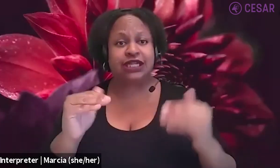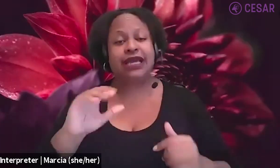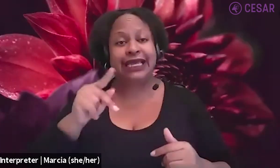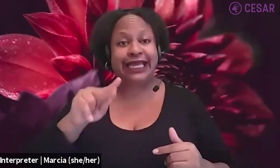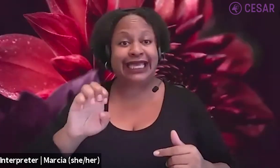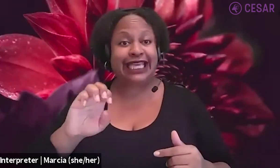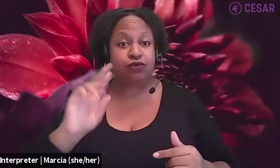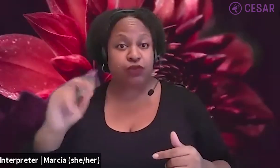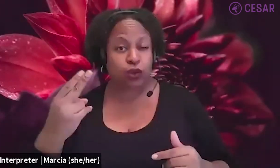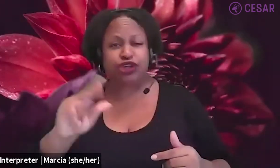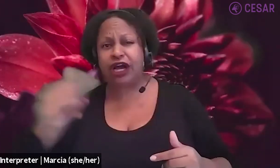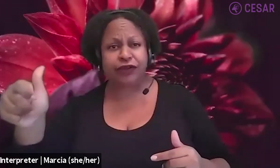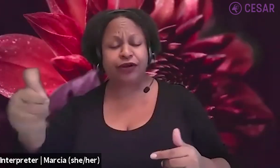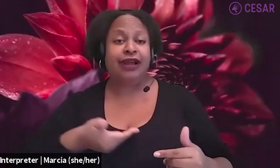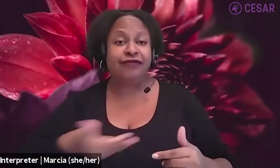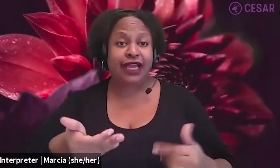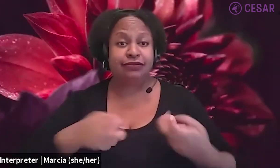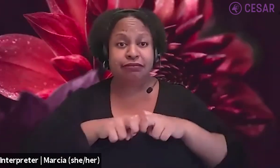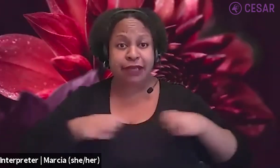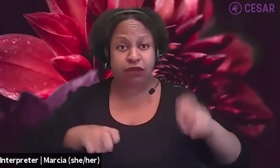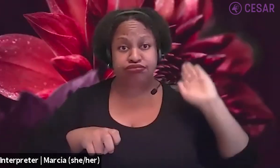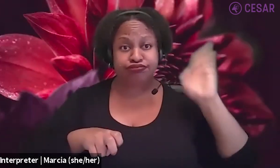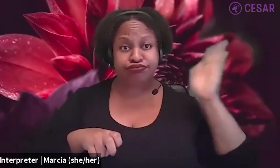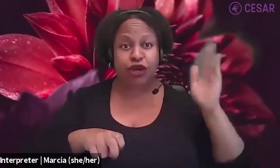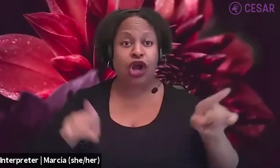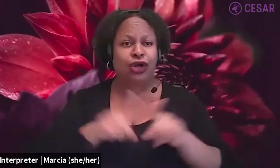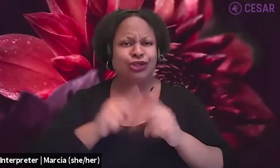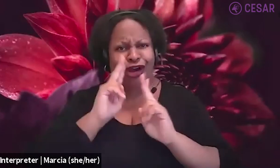speak on this amazing panel. I want to also honor the 10th year anniversary of Social Justice Week at